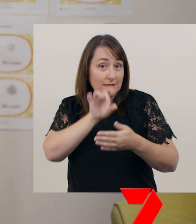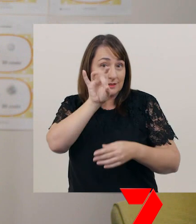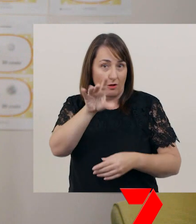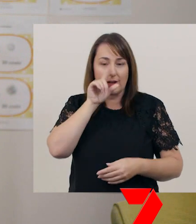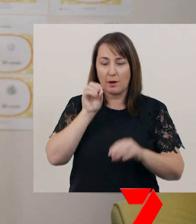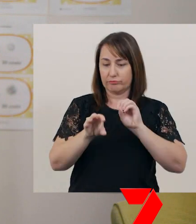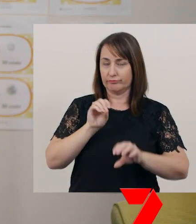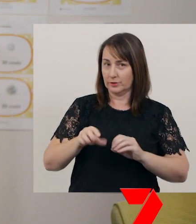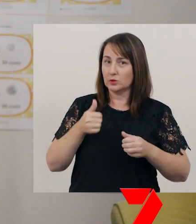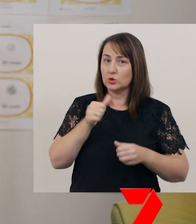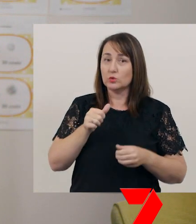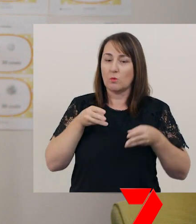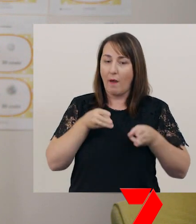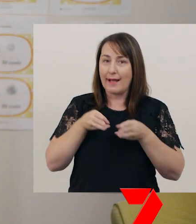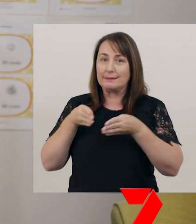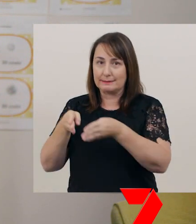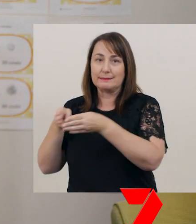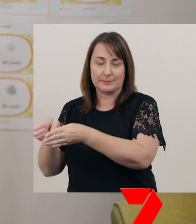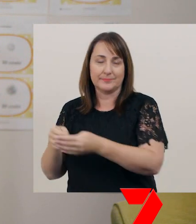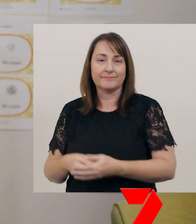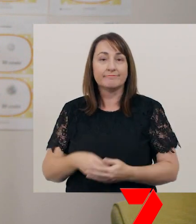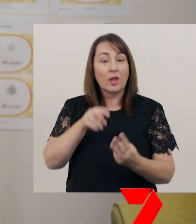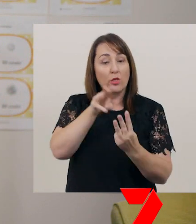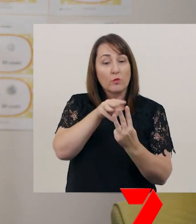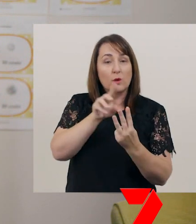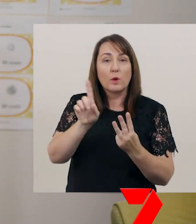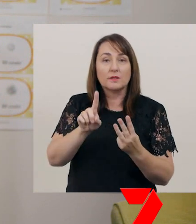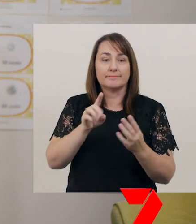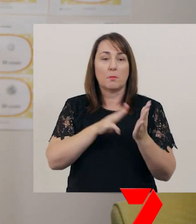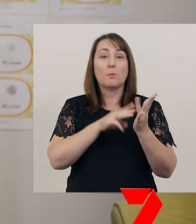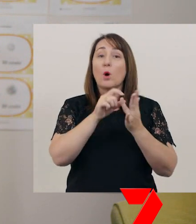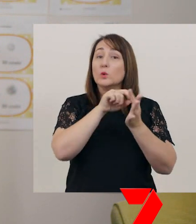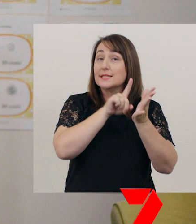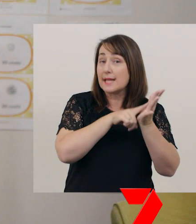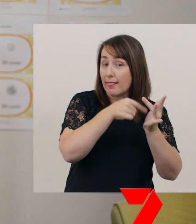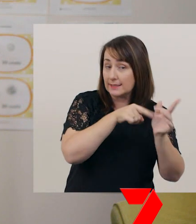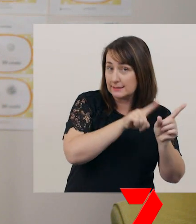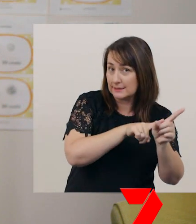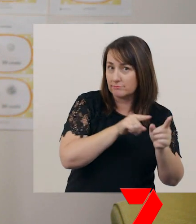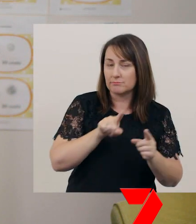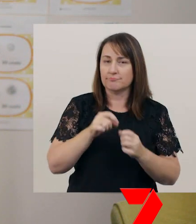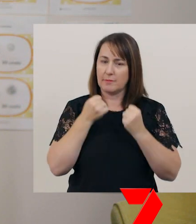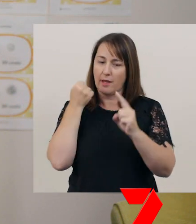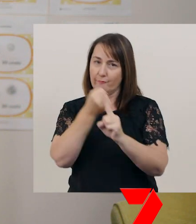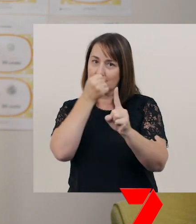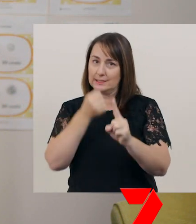The three different techniques we are going to look at today are: modality, emphasis, and repetition.